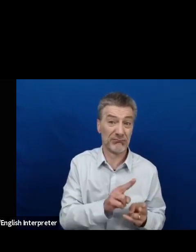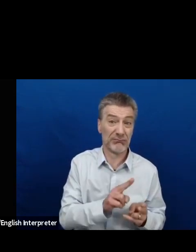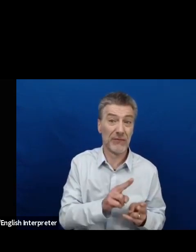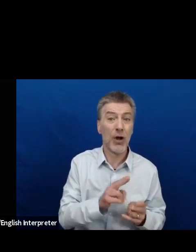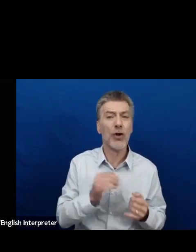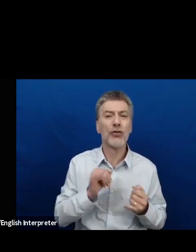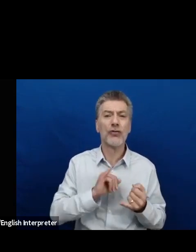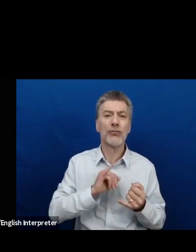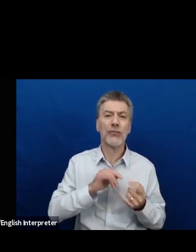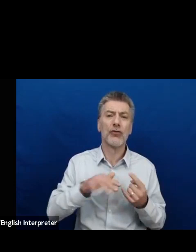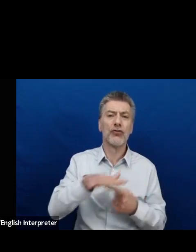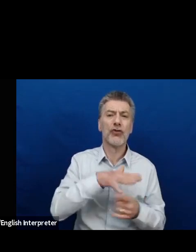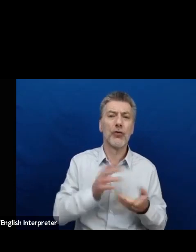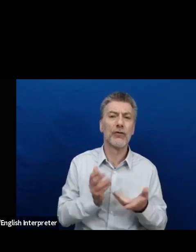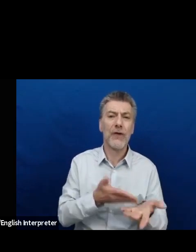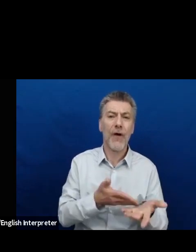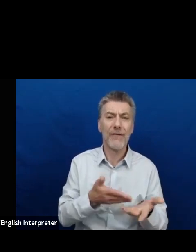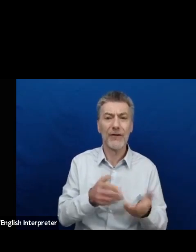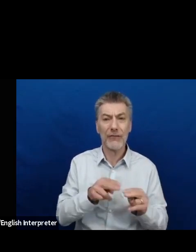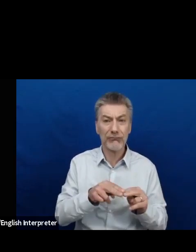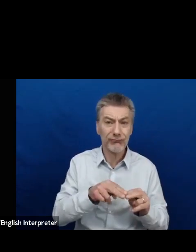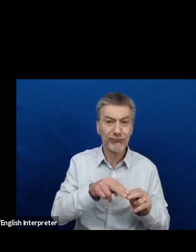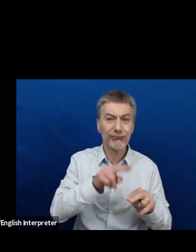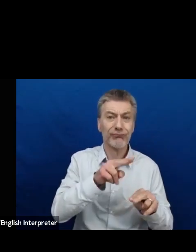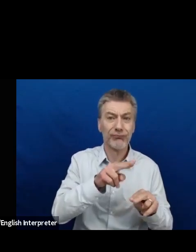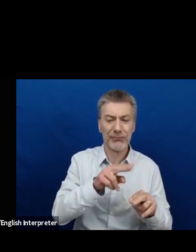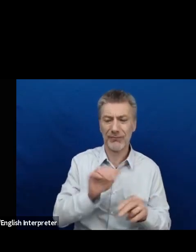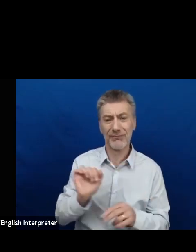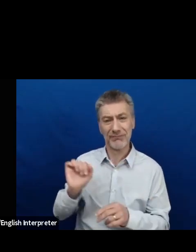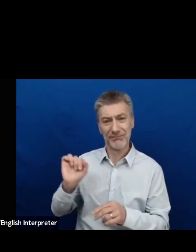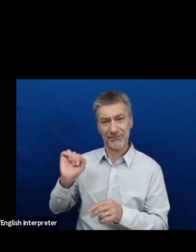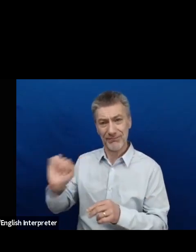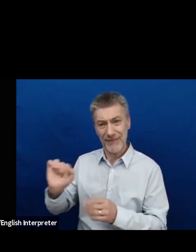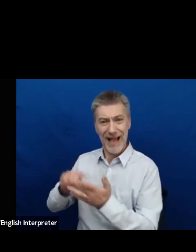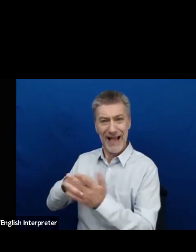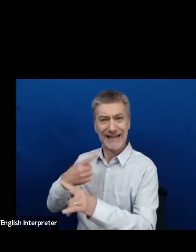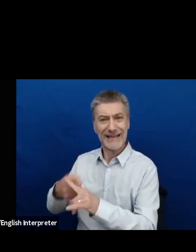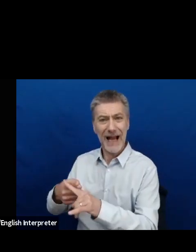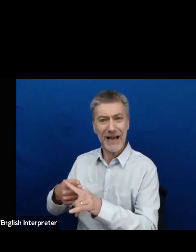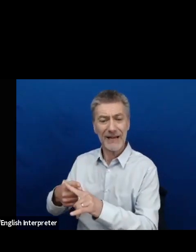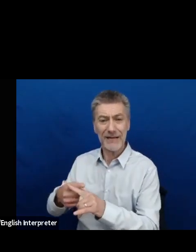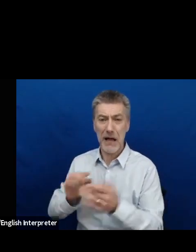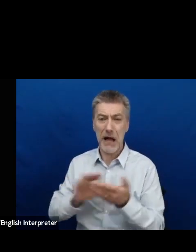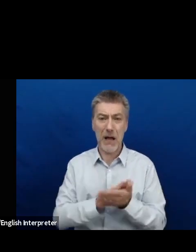both direct and in direct, both I I immediate and long term the